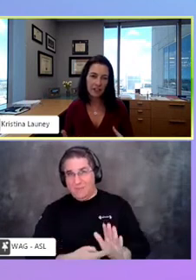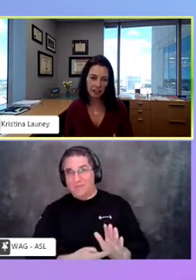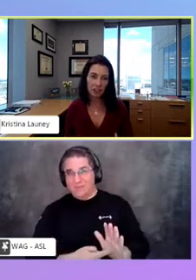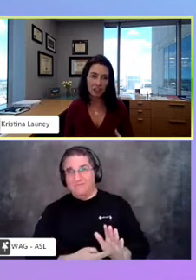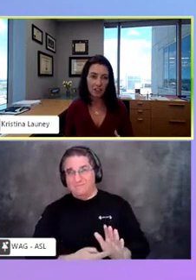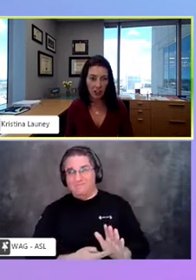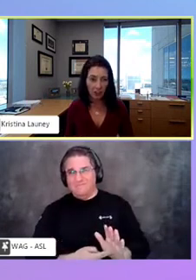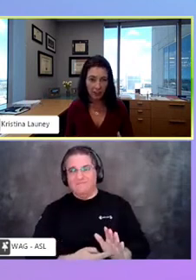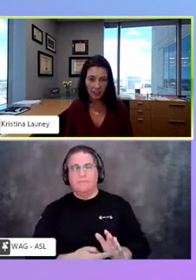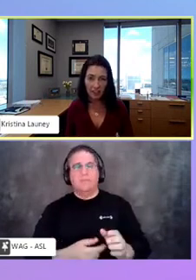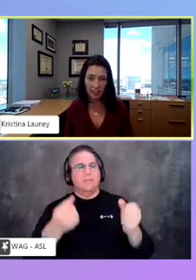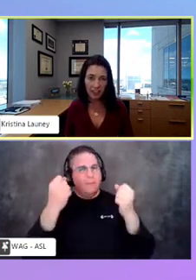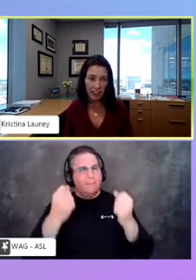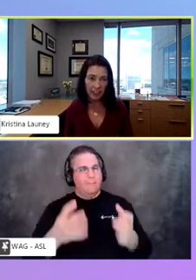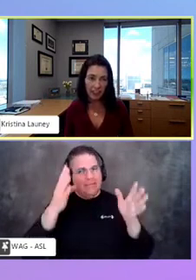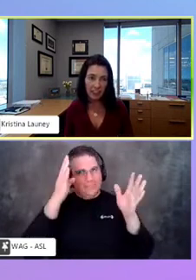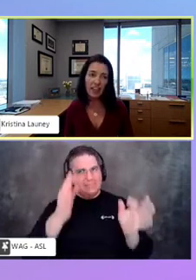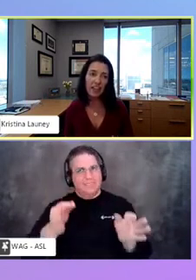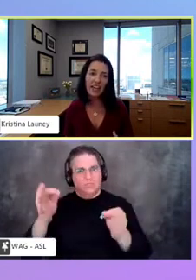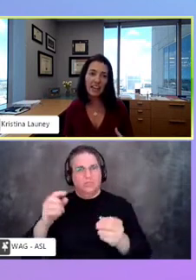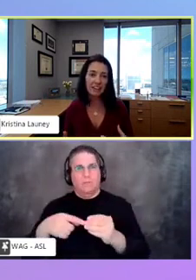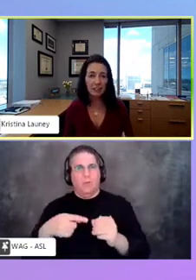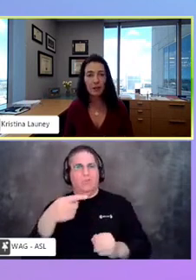we have here is just a flag for you all that we have